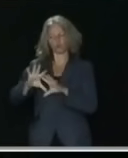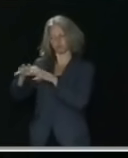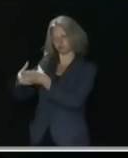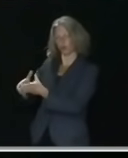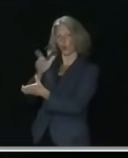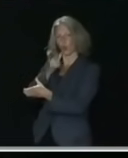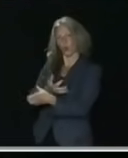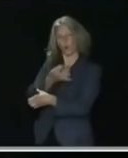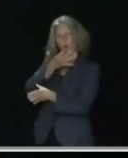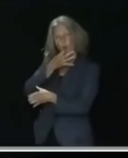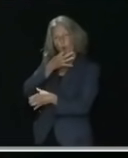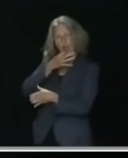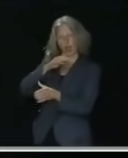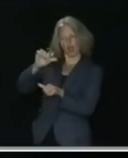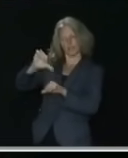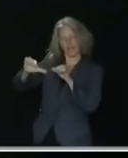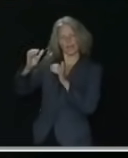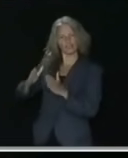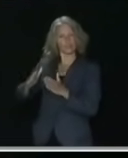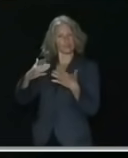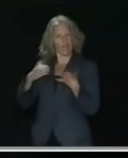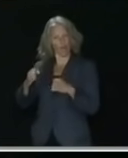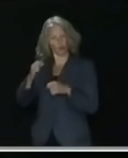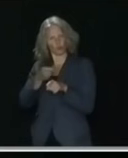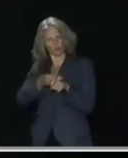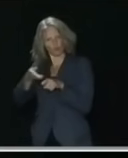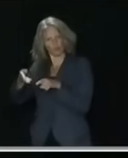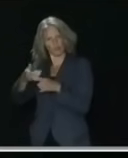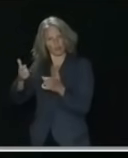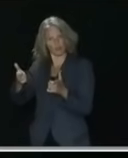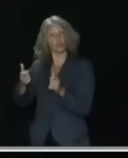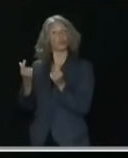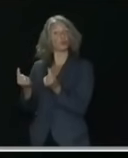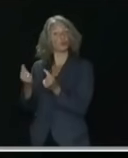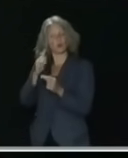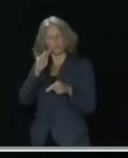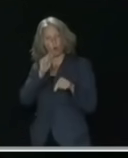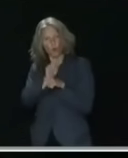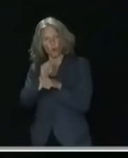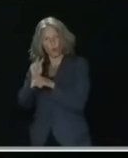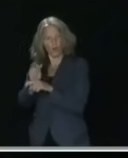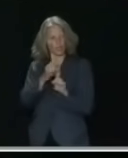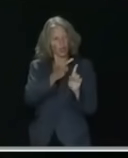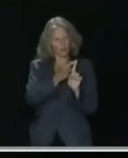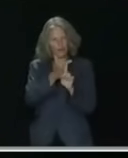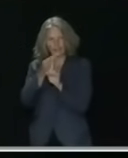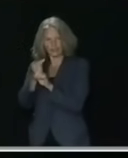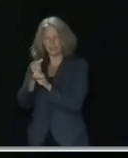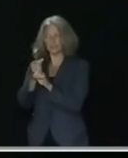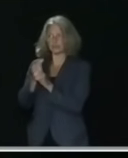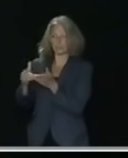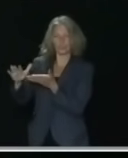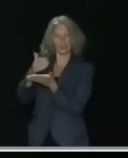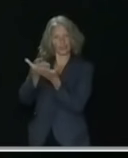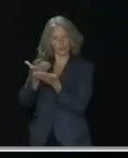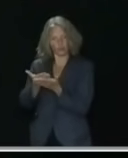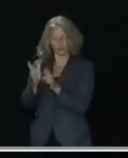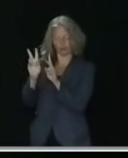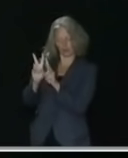AT THE SAME TIME, CANADA'S DEDICATED AND DIVERSE HEALTH AND RESEARCH PROFESSIONALS HAVE CONTINUED TO MONITOR VACCINE